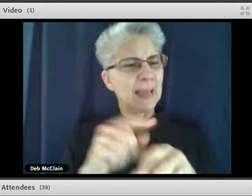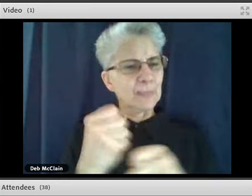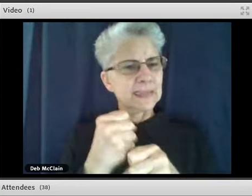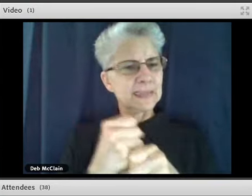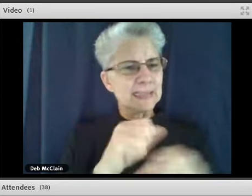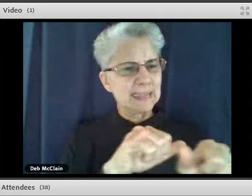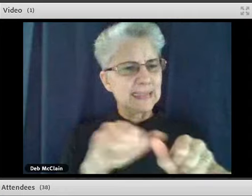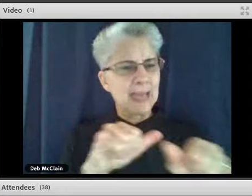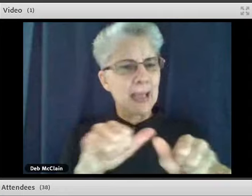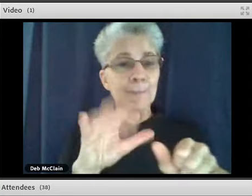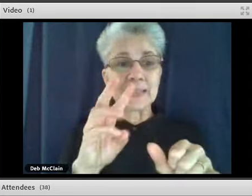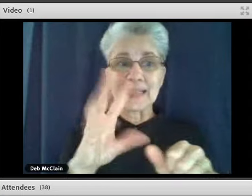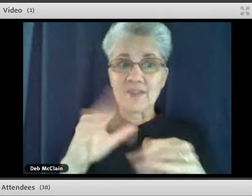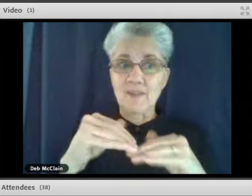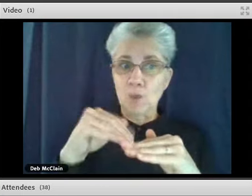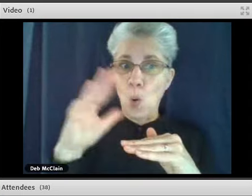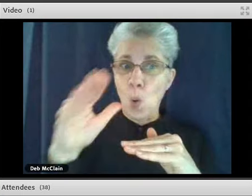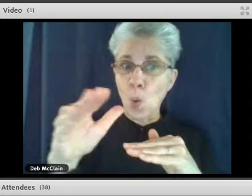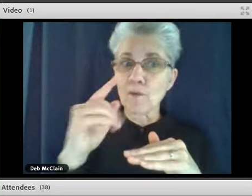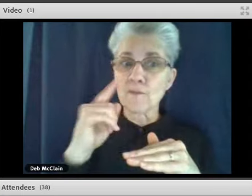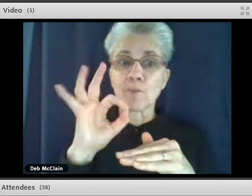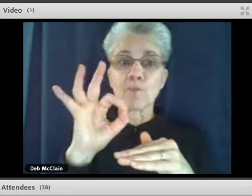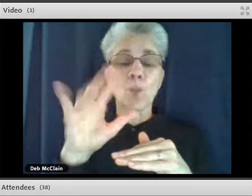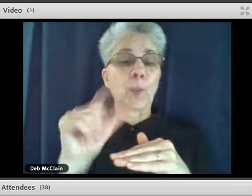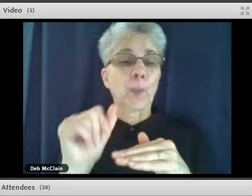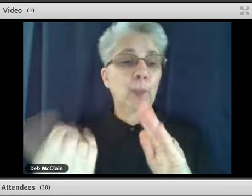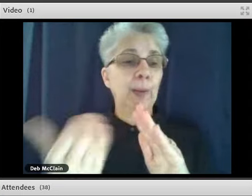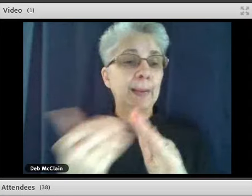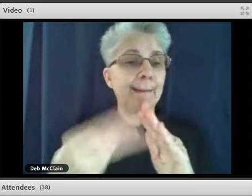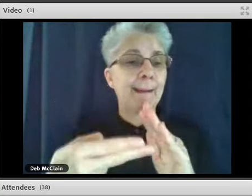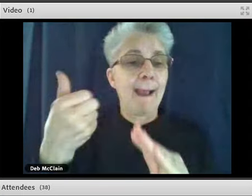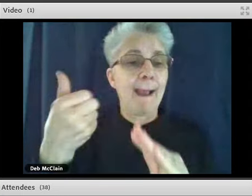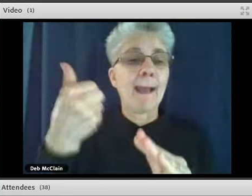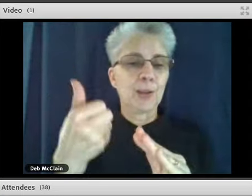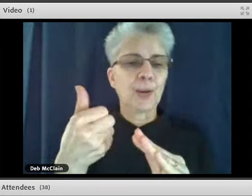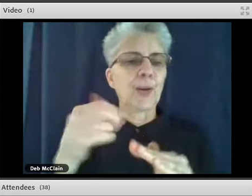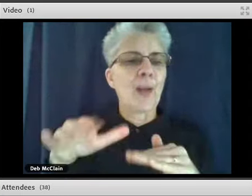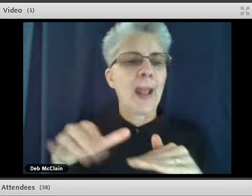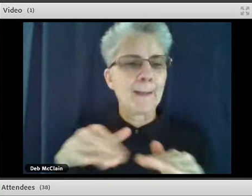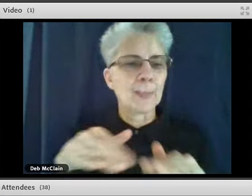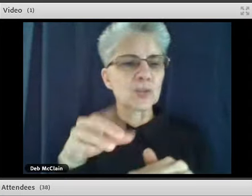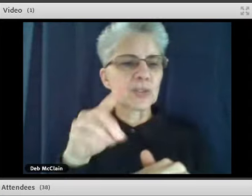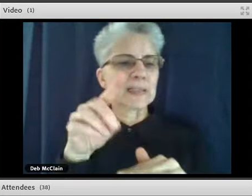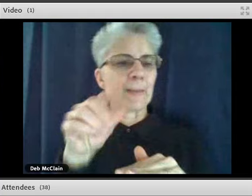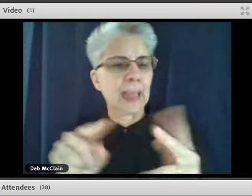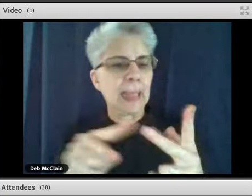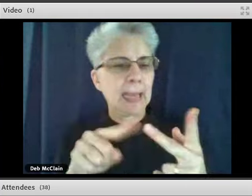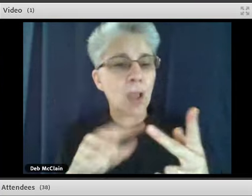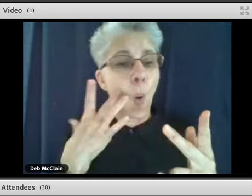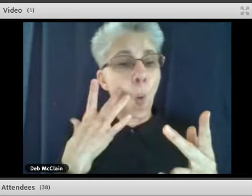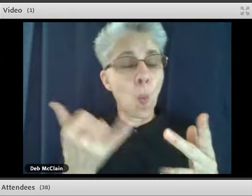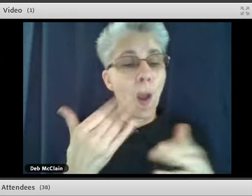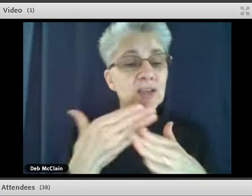that 65 and over -- for Florida. Again, it's higher ambulatory disability. And the reason I share this with you is,